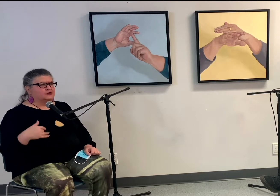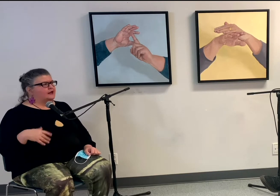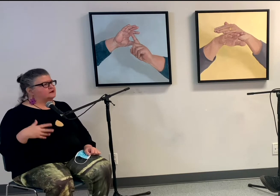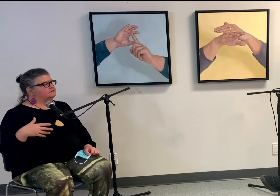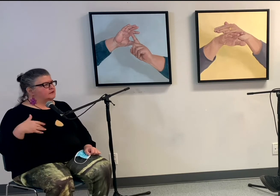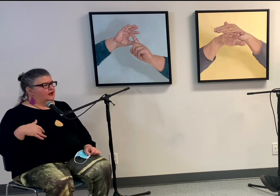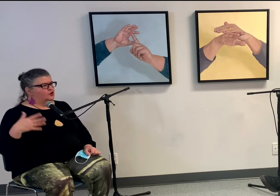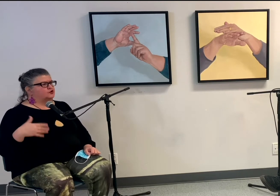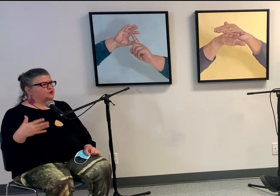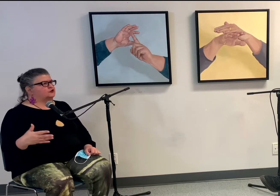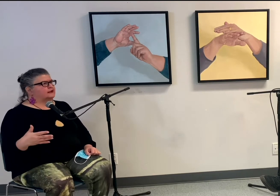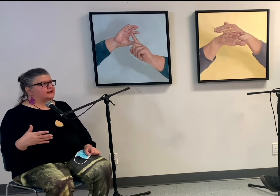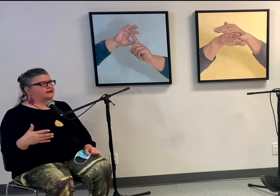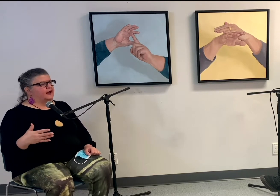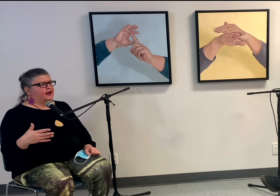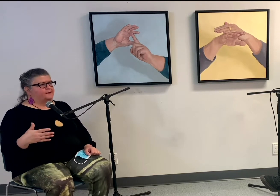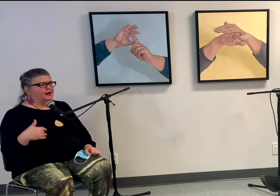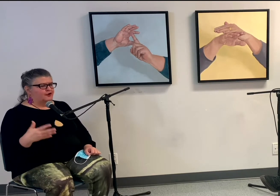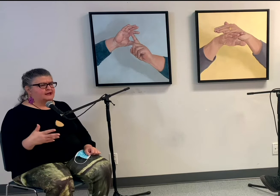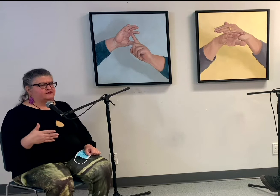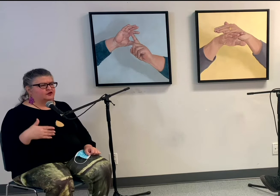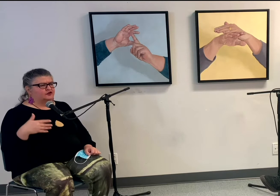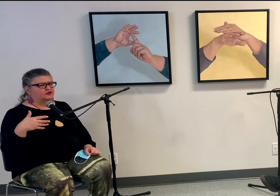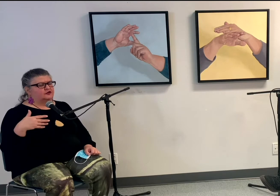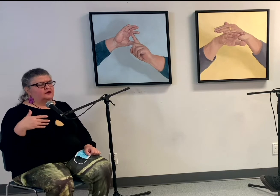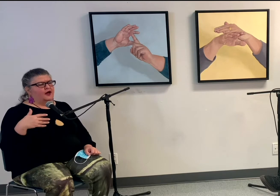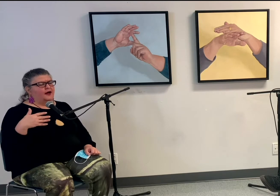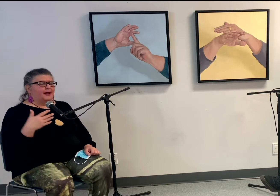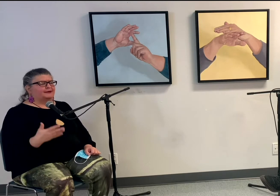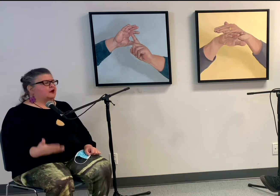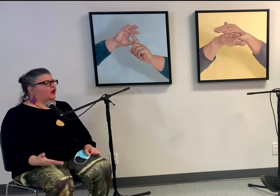So I, I w two again, um, my grades, but, um, Emily Carr.